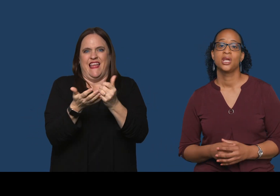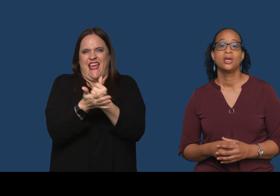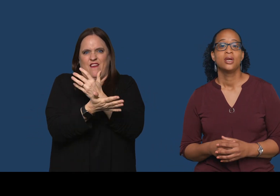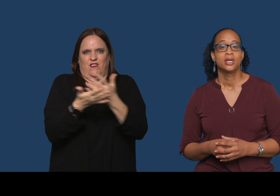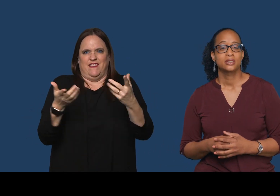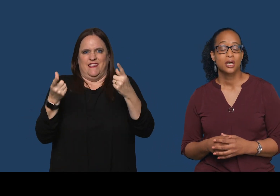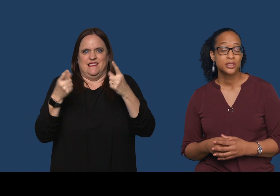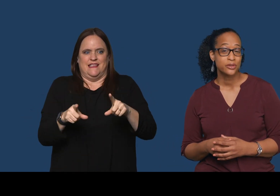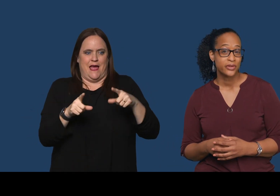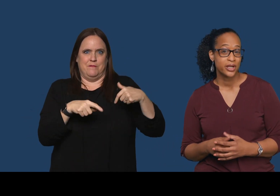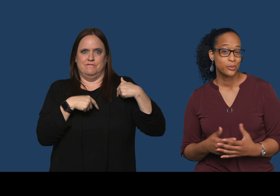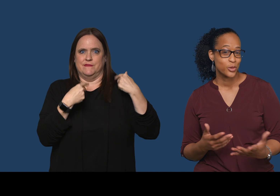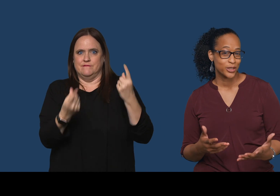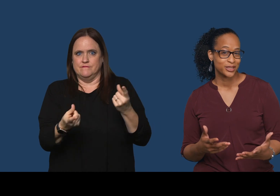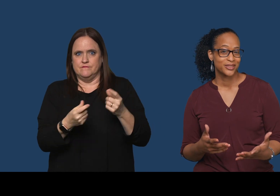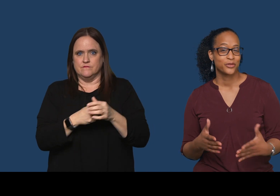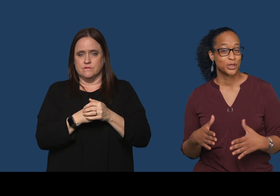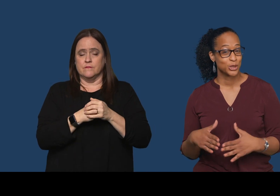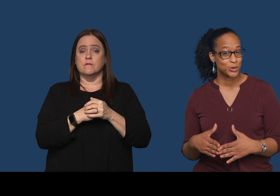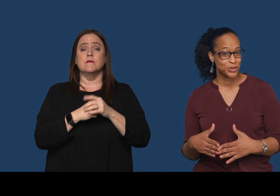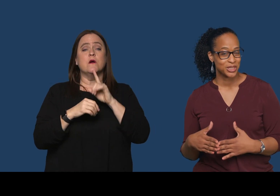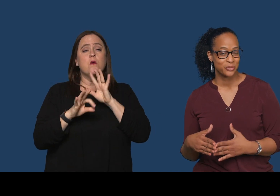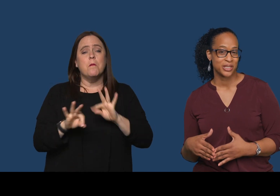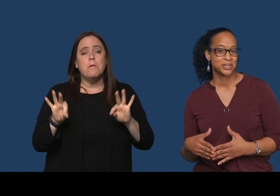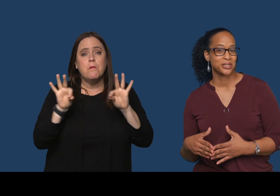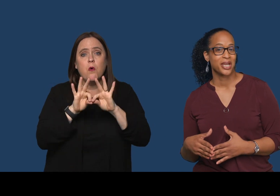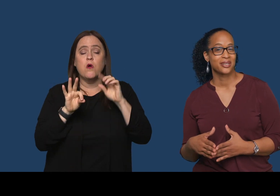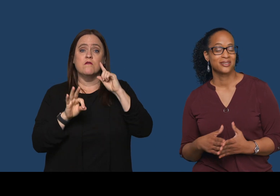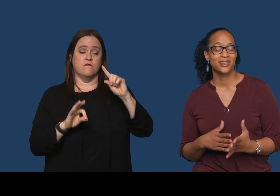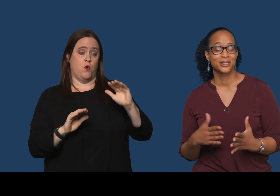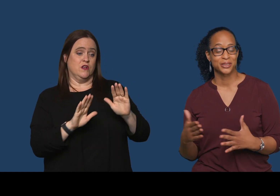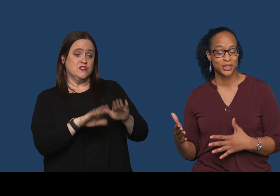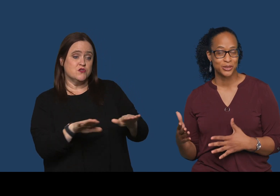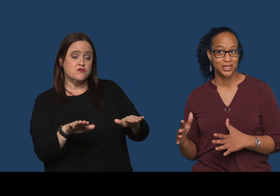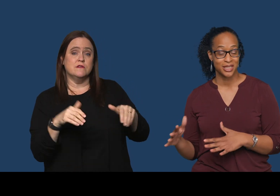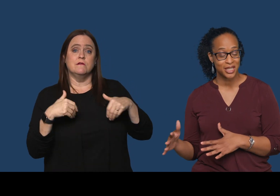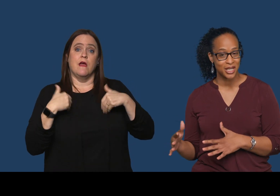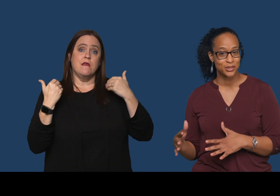It's also very important for children especially and young adults and teenagers